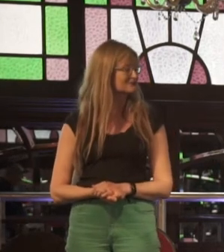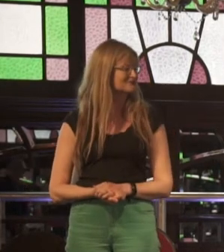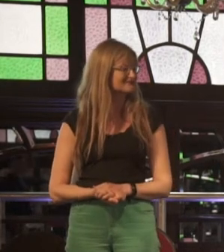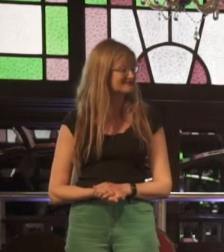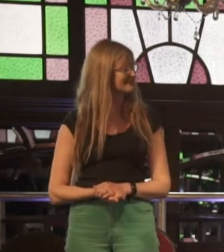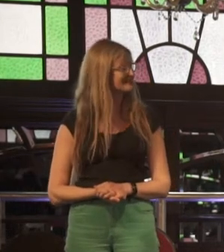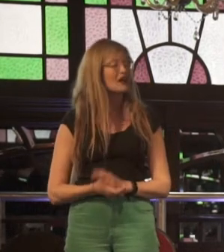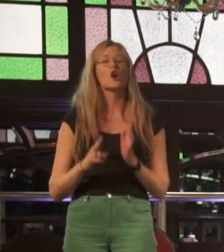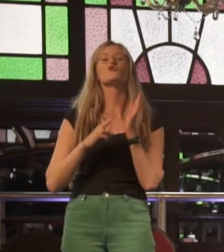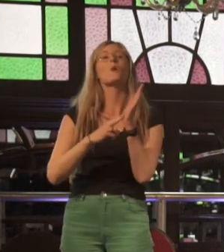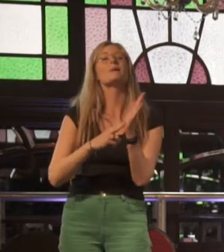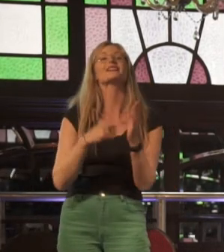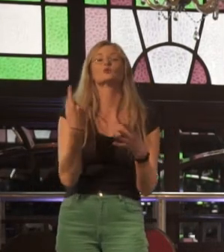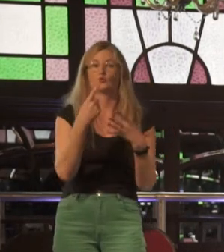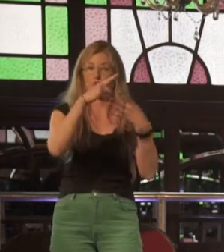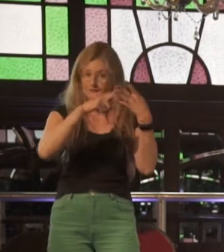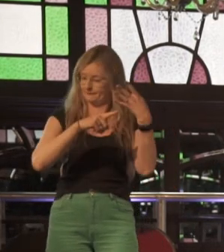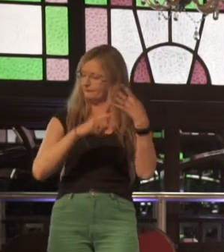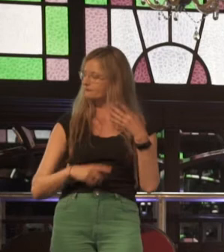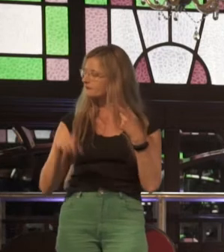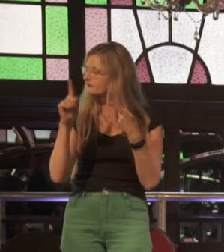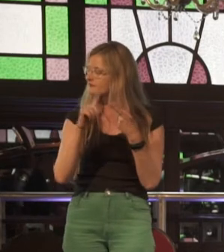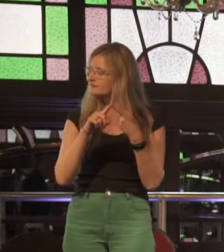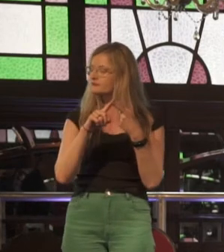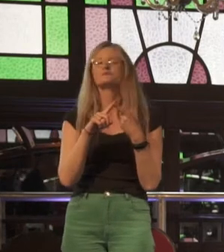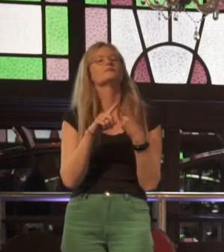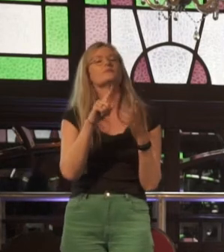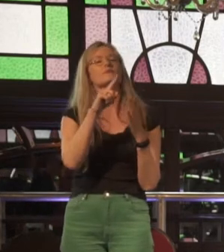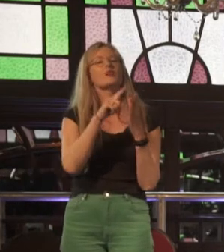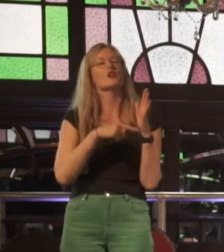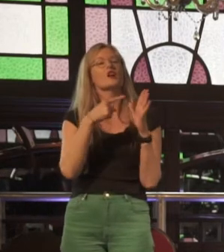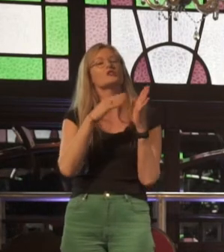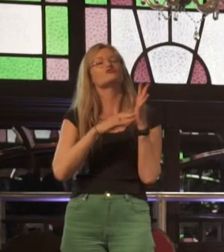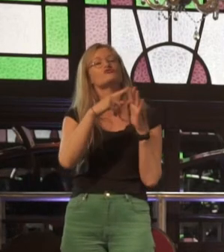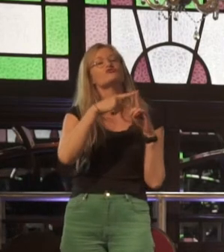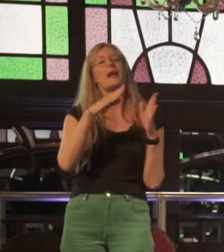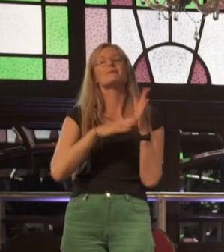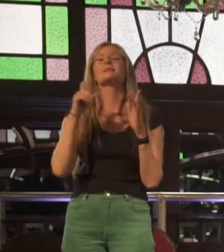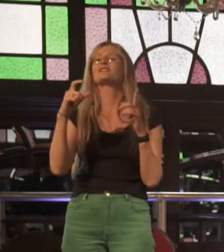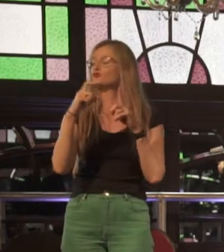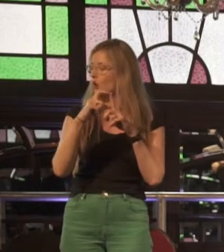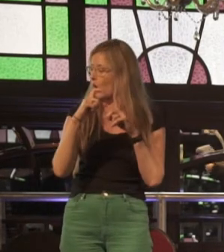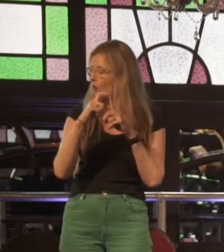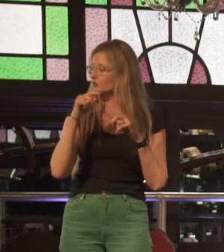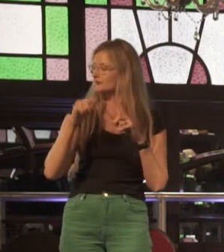Right, so the nominees for the Visually Impaired Excellence Award is: Jamie McDonald for Reasonably Adjusted.